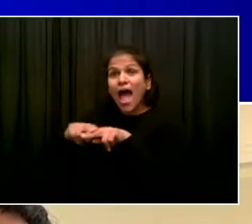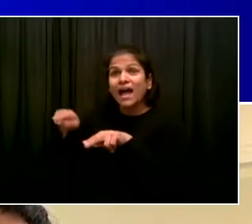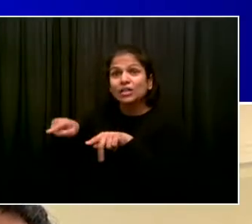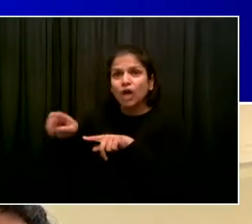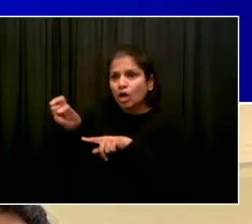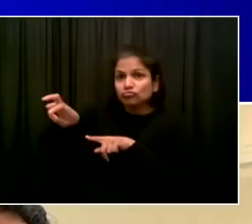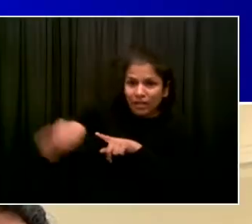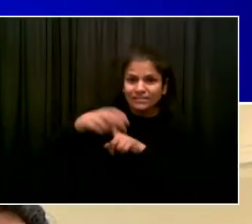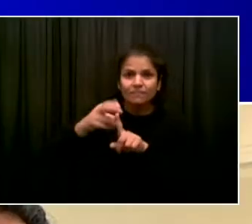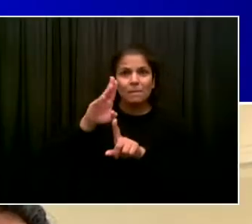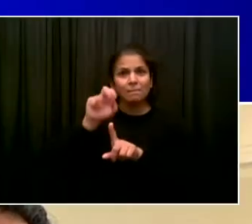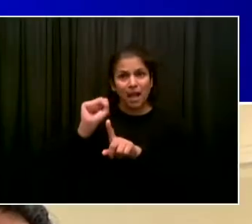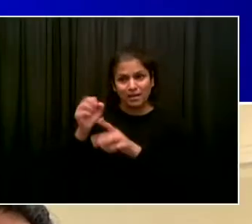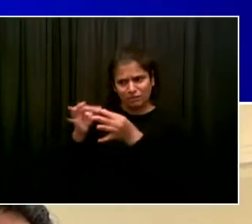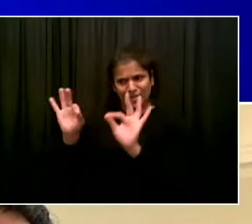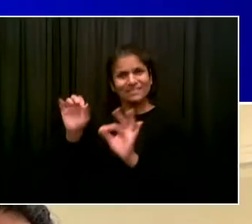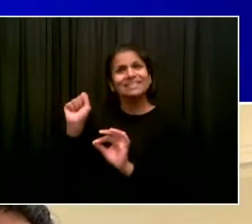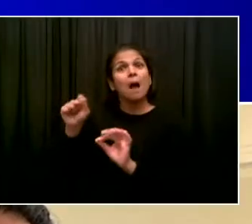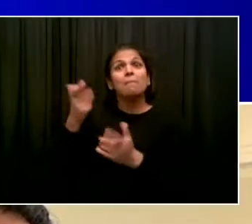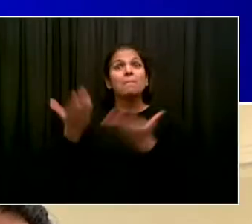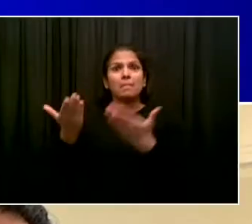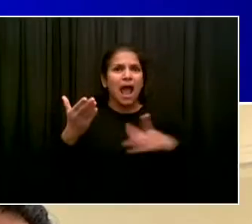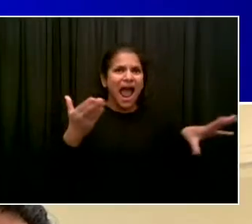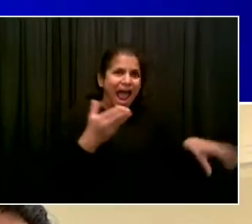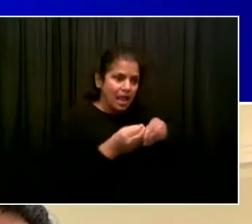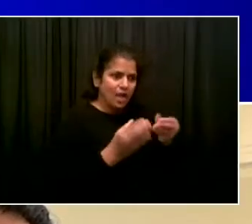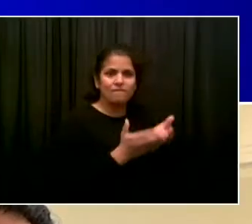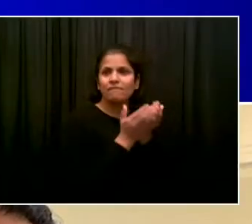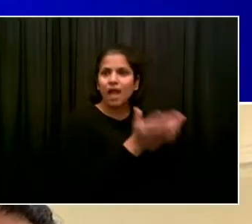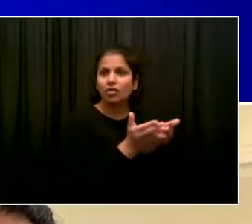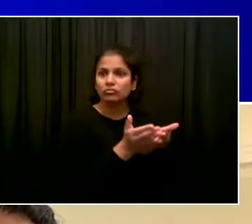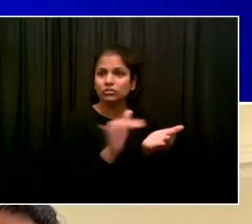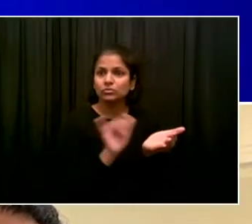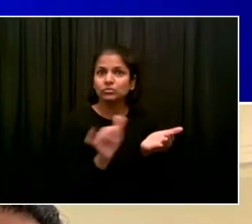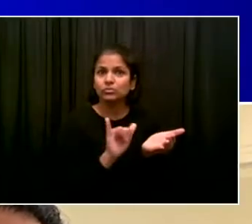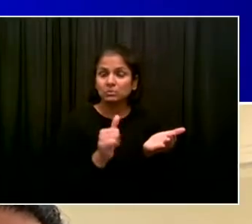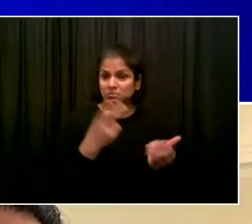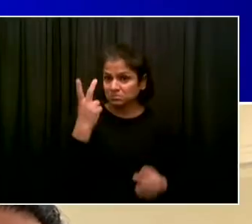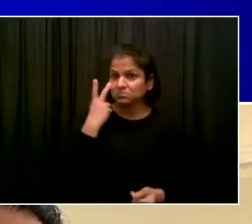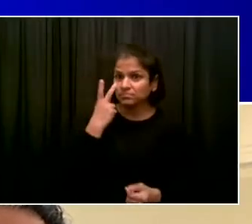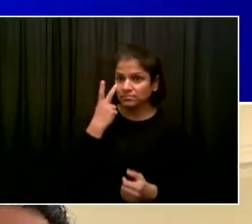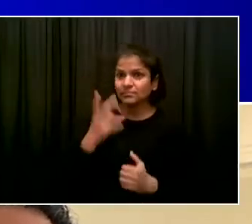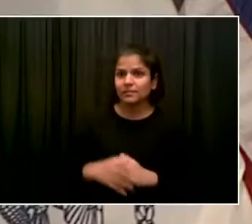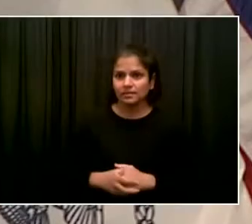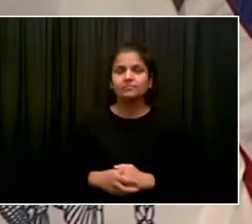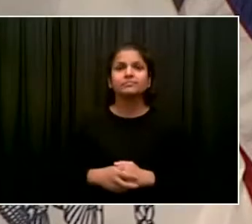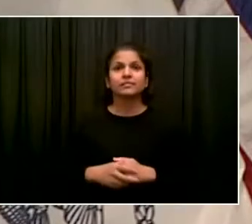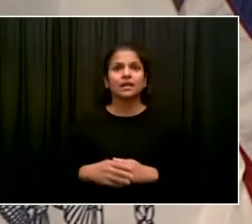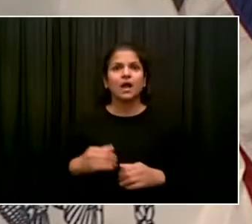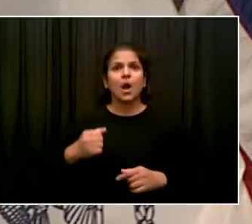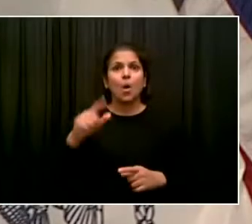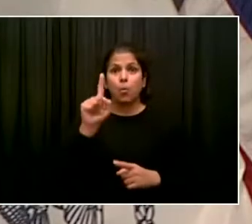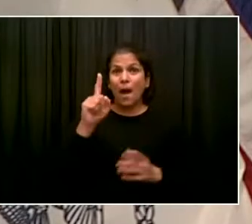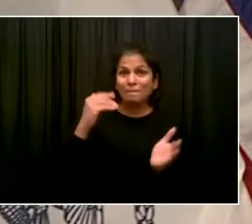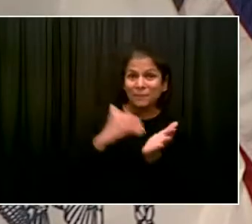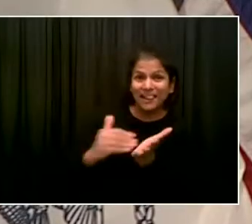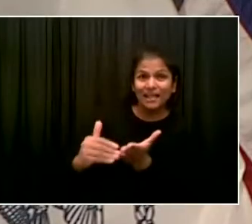FIND A SOLUTION THAT MEANS IF YOU GET ON THE RRFEYYO, U CAN TRANSFER FOR FREE TO SUBWAY OIFR YOU GET ON